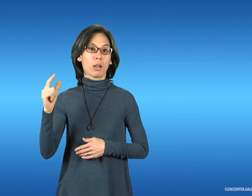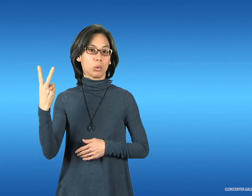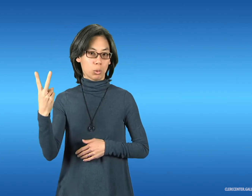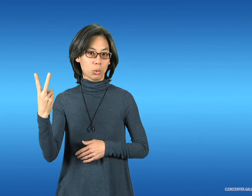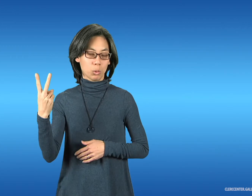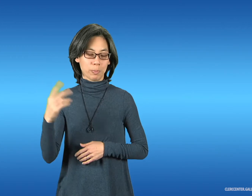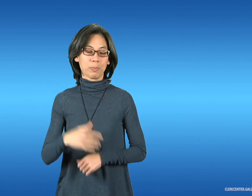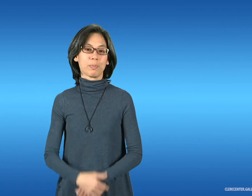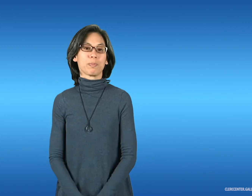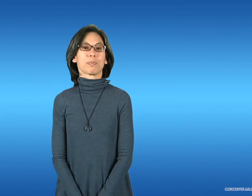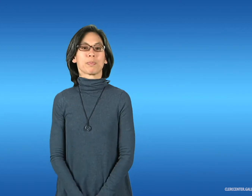as a second language.